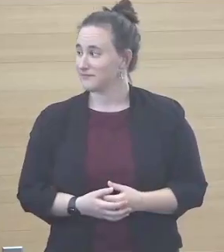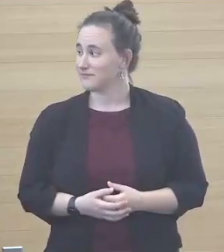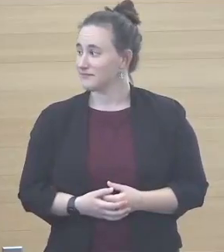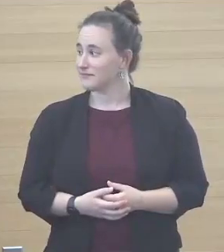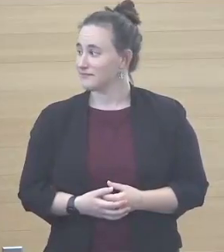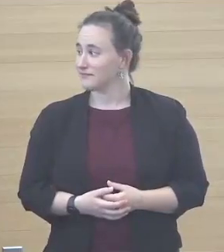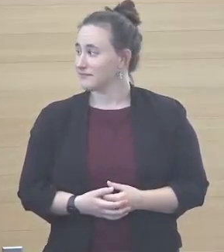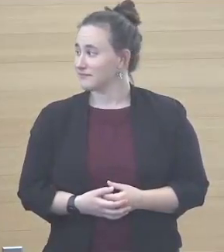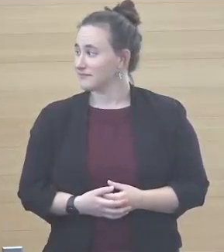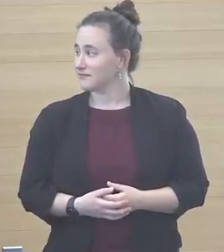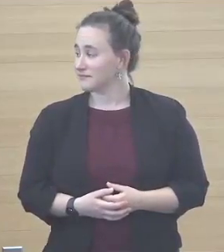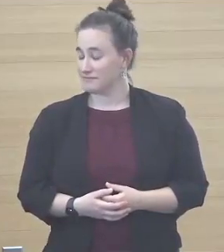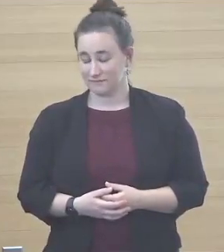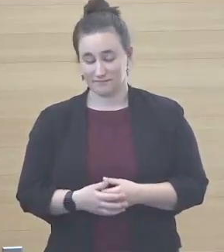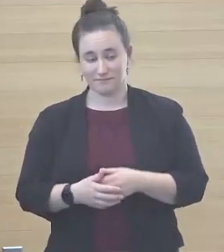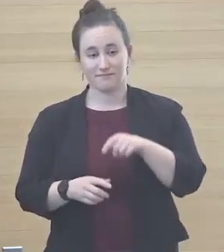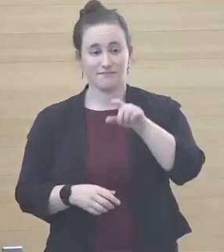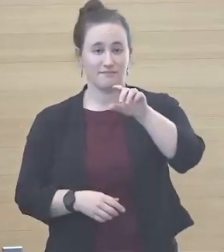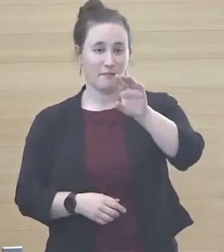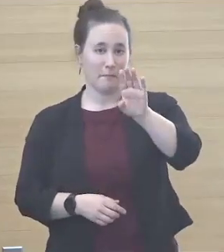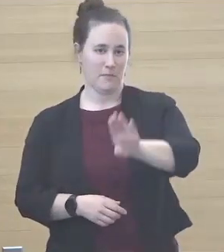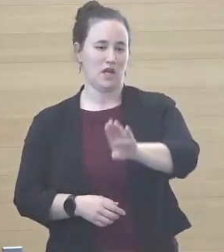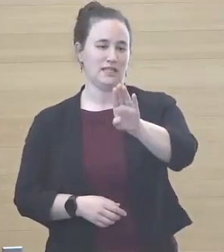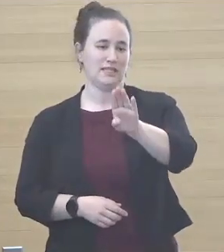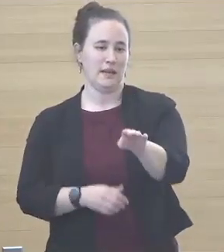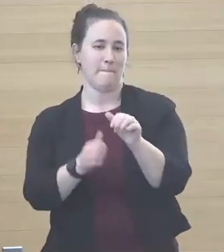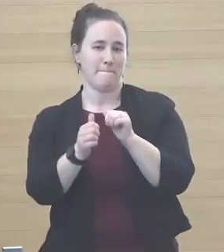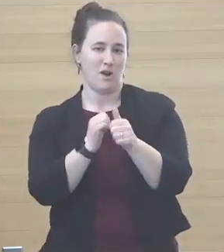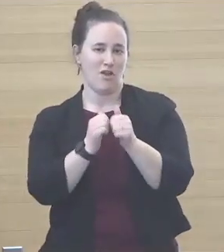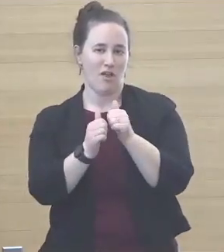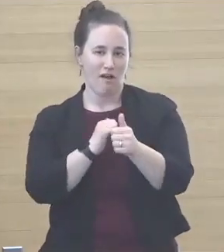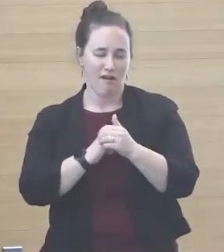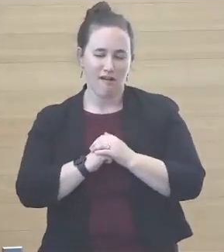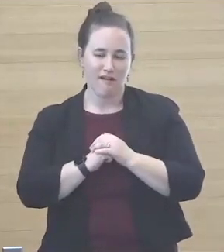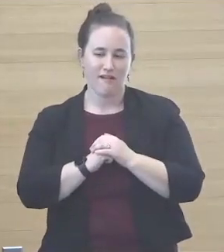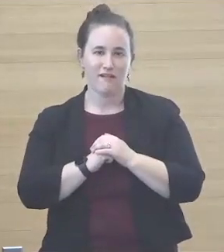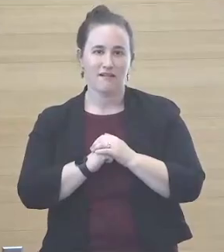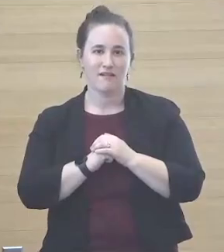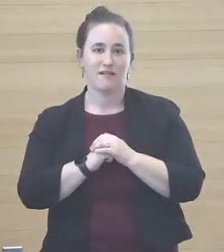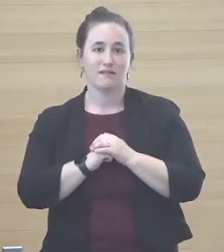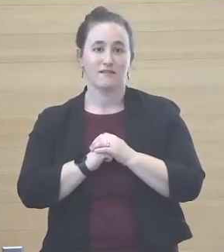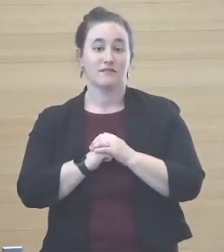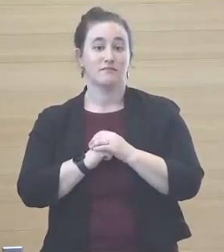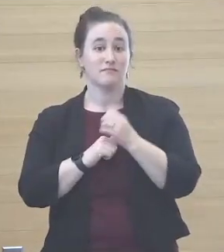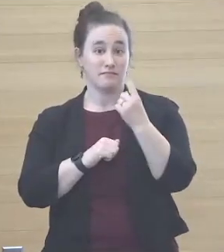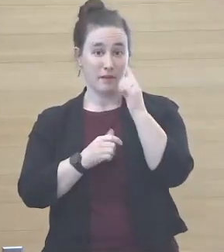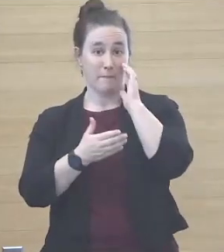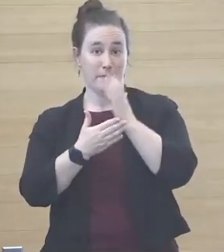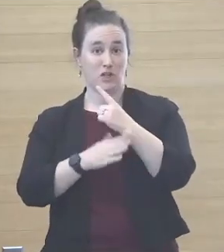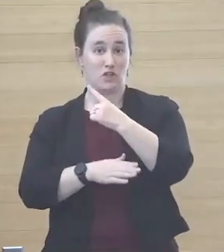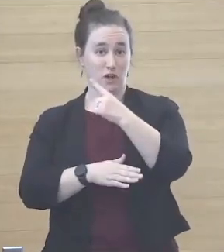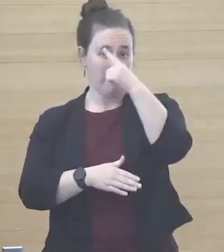Yeah. So the answer is the Boston Marathon. And on the screen is a black and white photo of